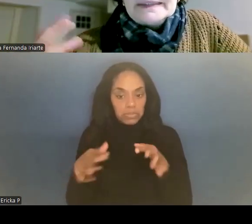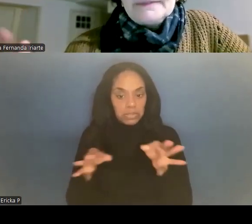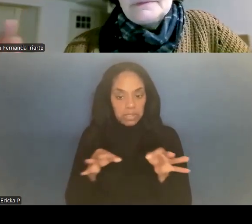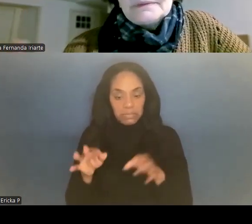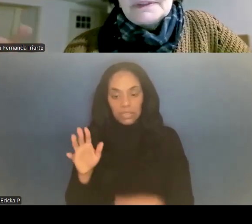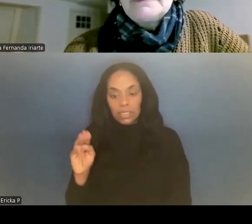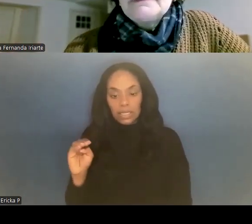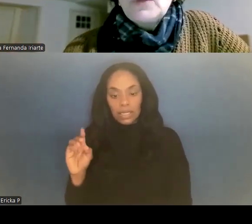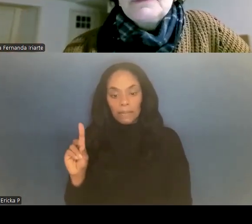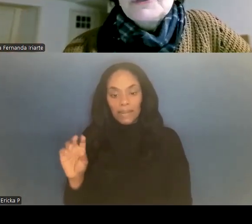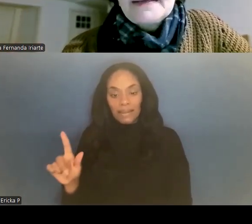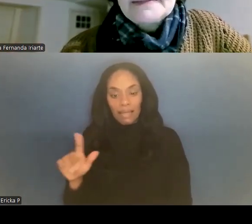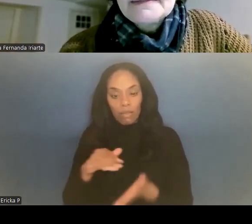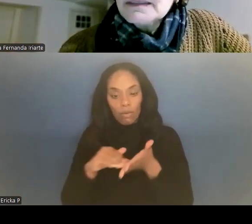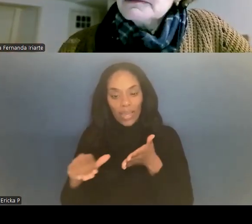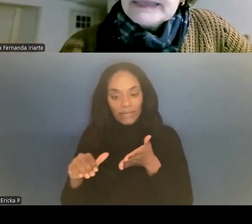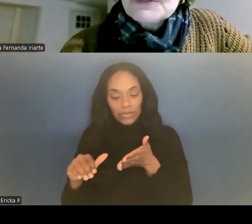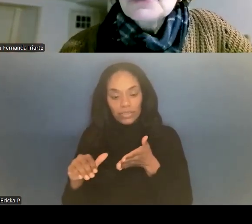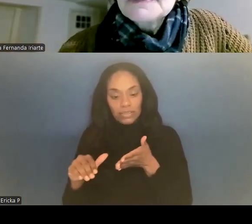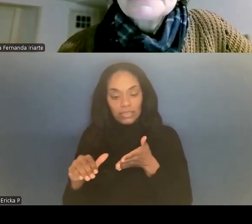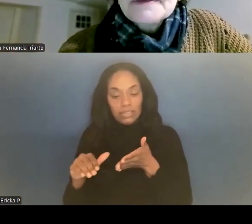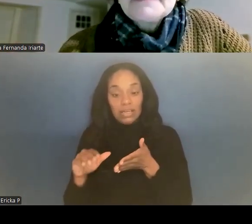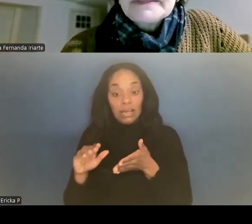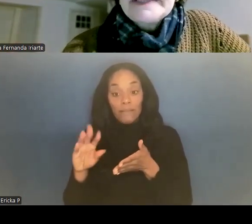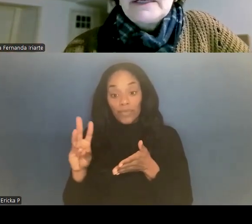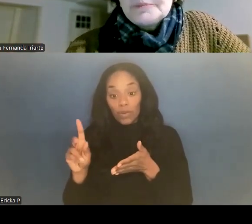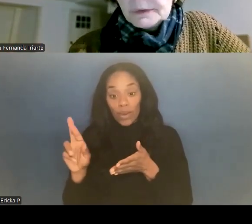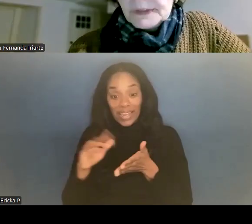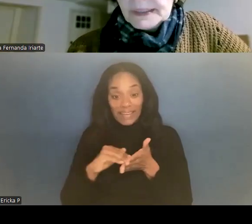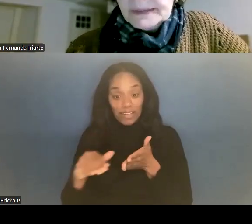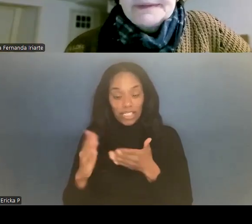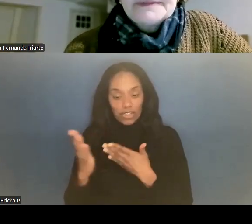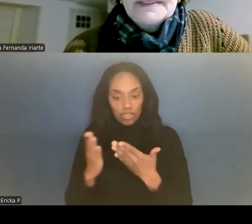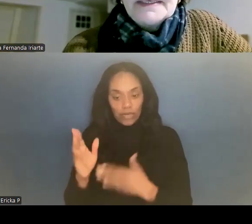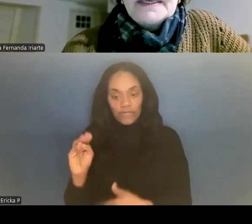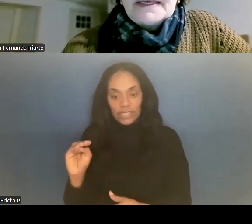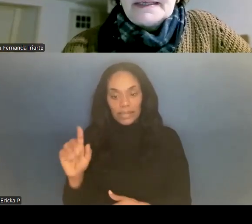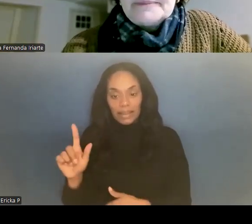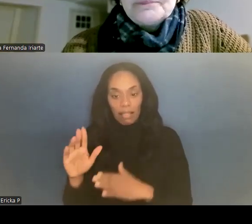You have to think of waivers as a service that medi-cal provides.